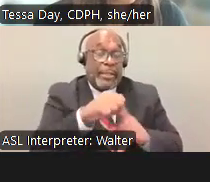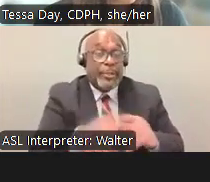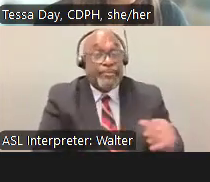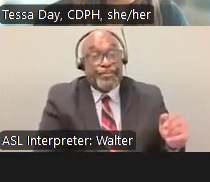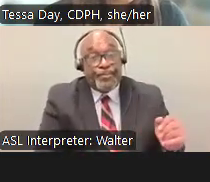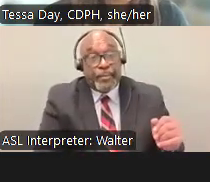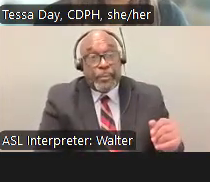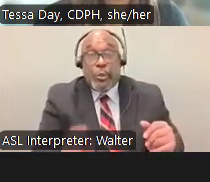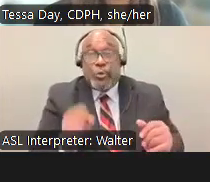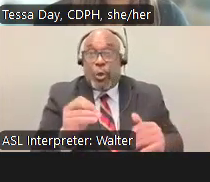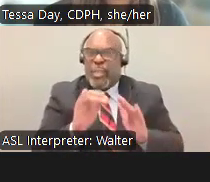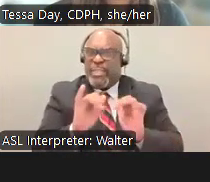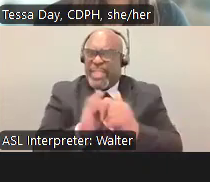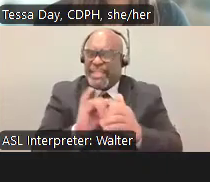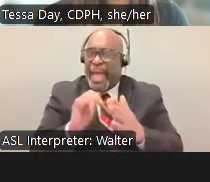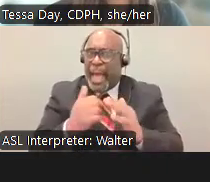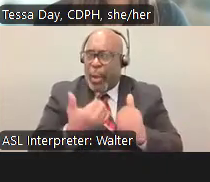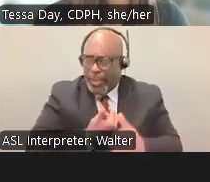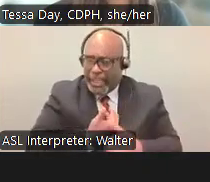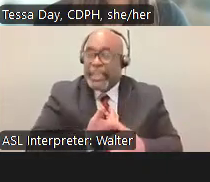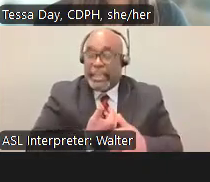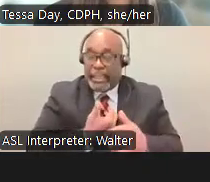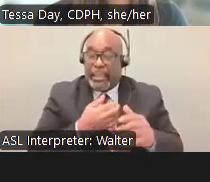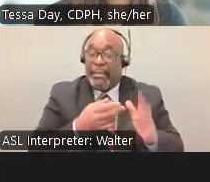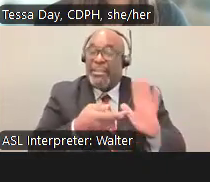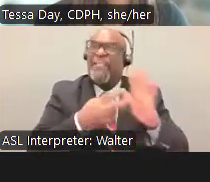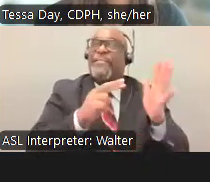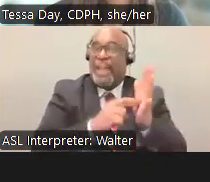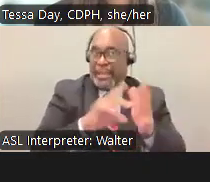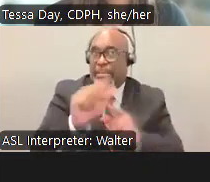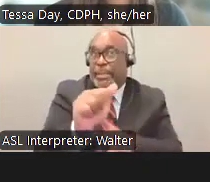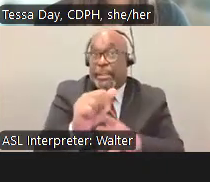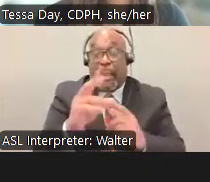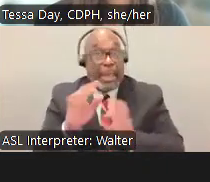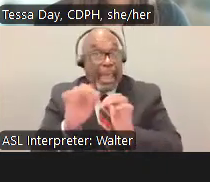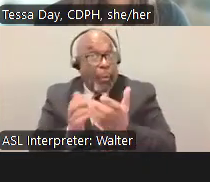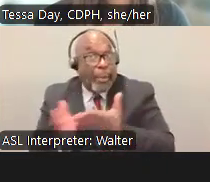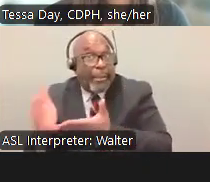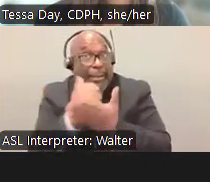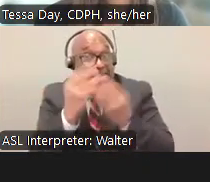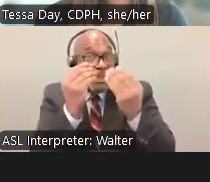13:20:48 The way we collected data and 13:20:49 identified it was using a series